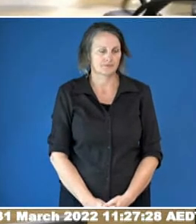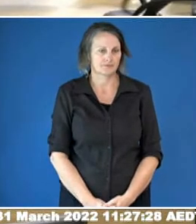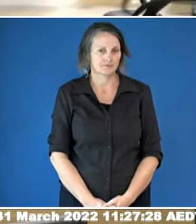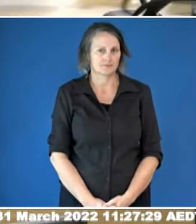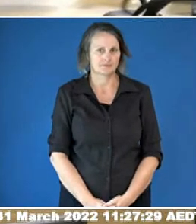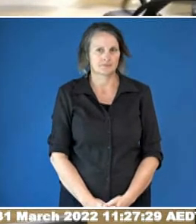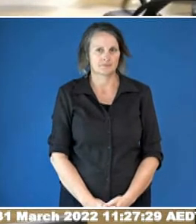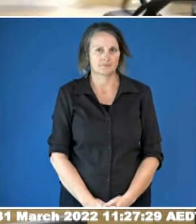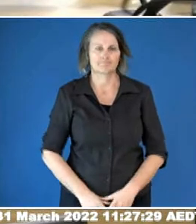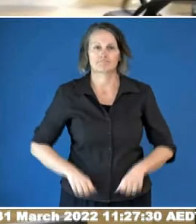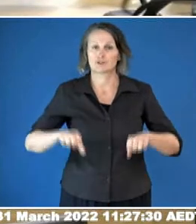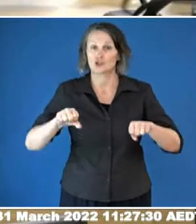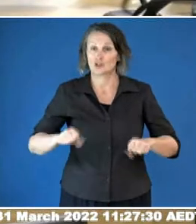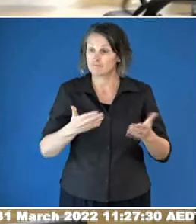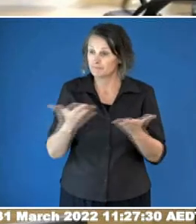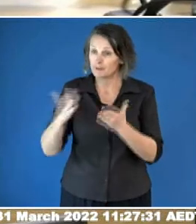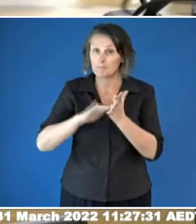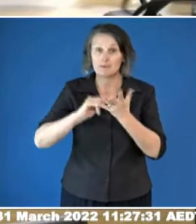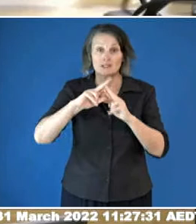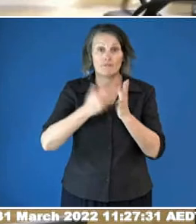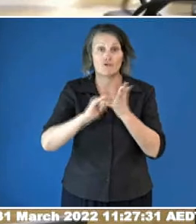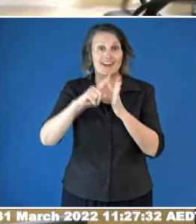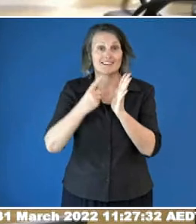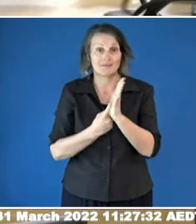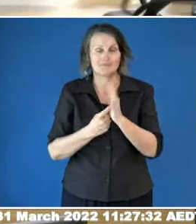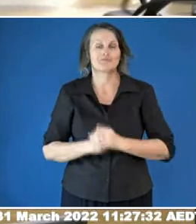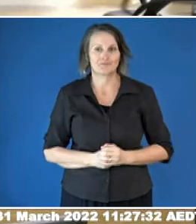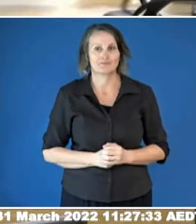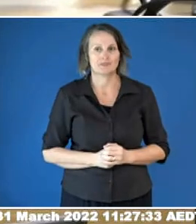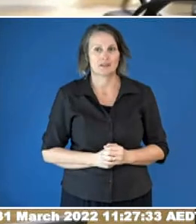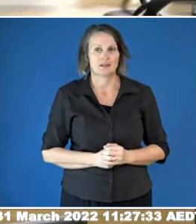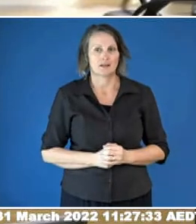Thank you, Chair. I understand that we will now break for morning tea.